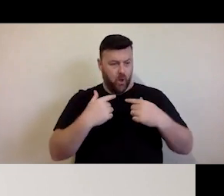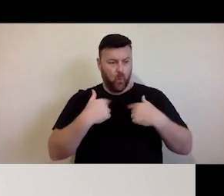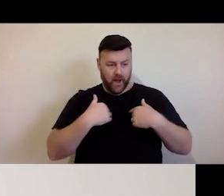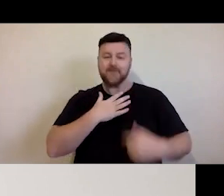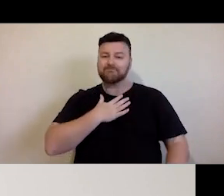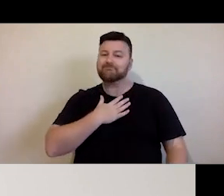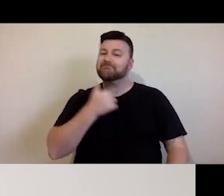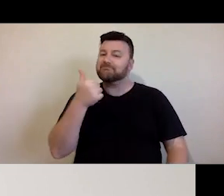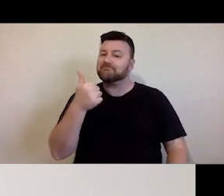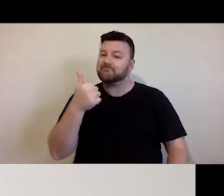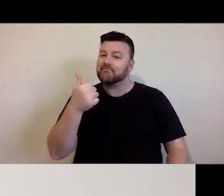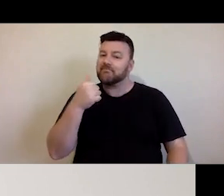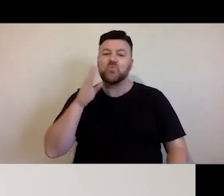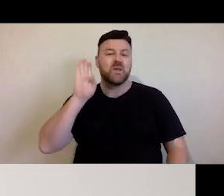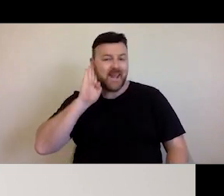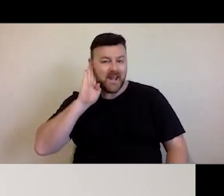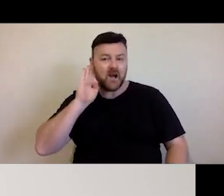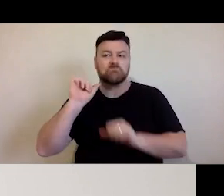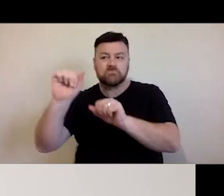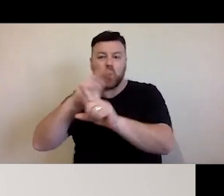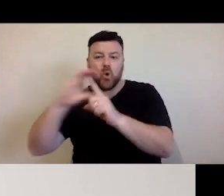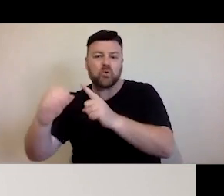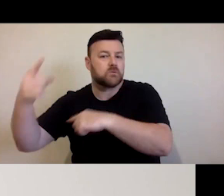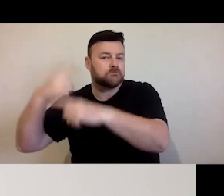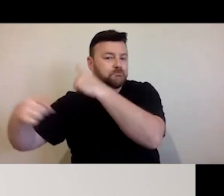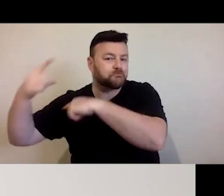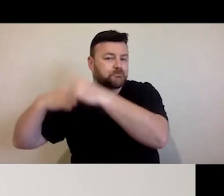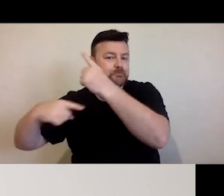wisdom from the other culture.